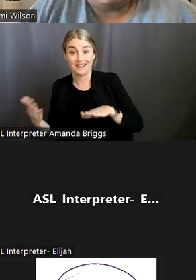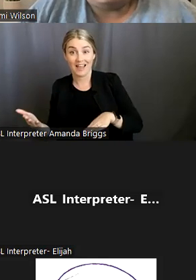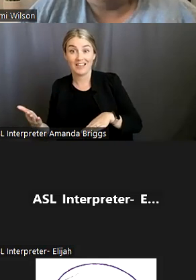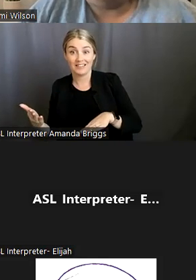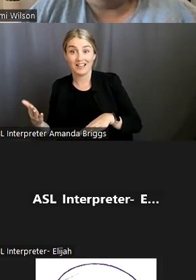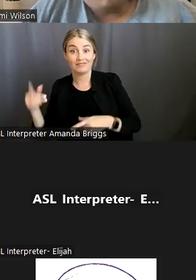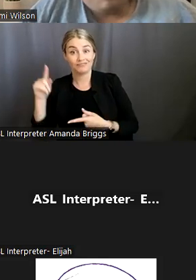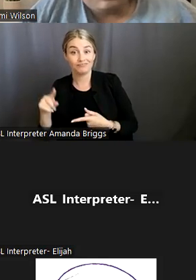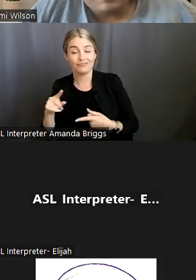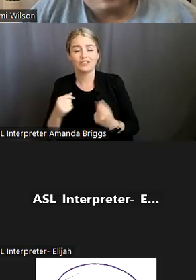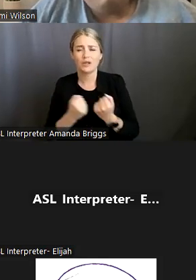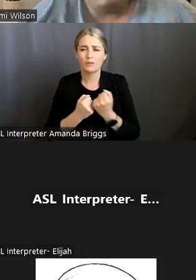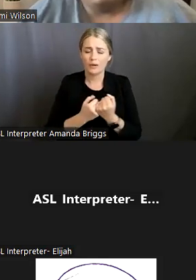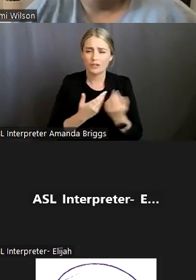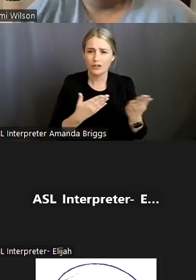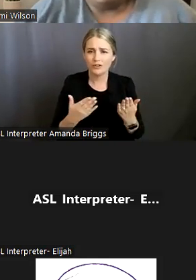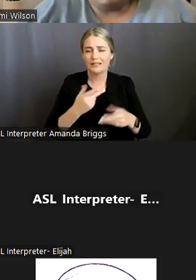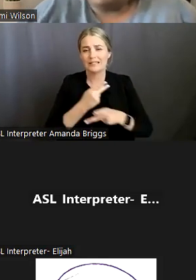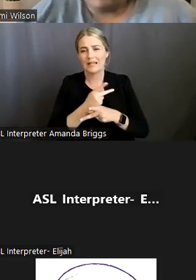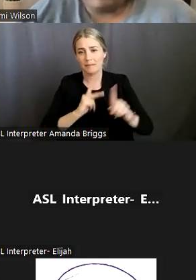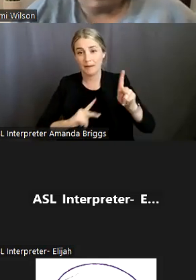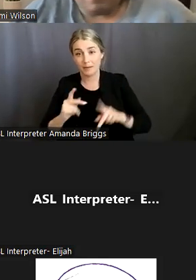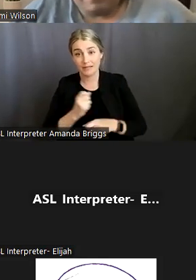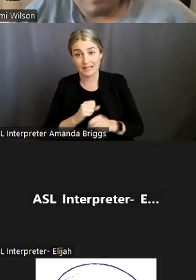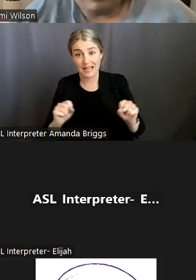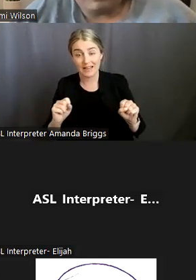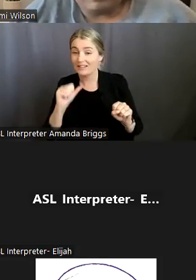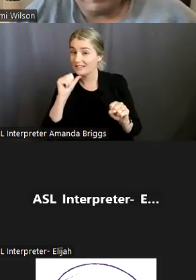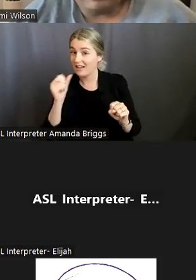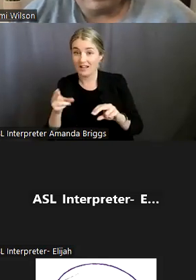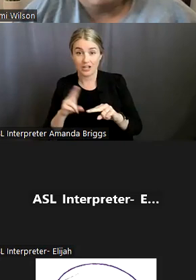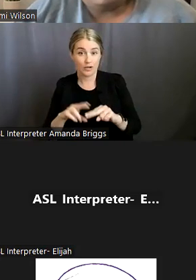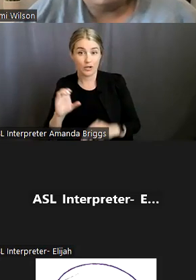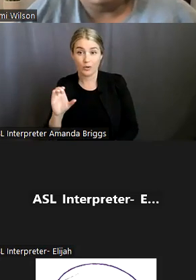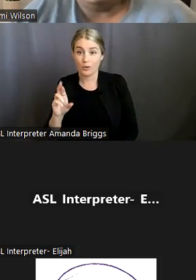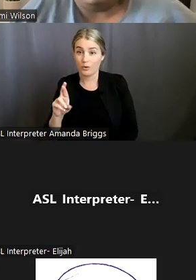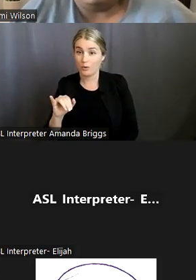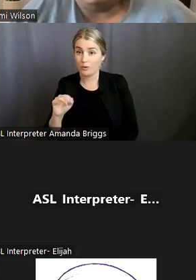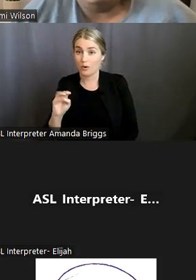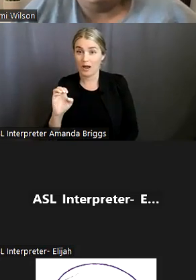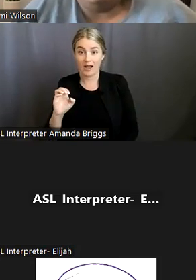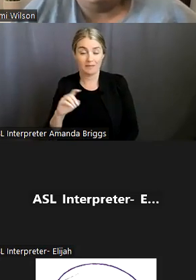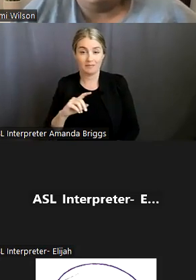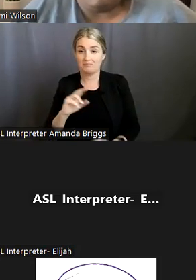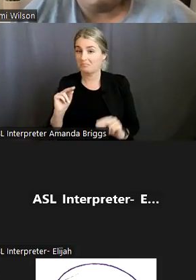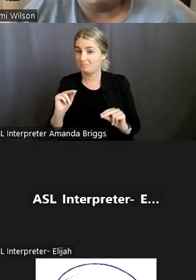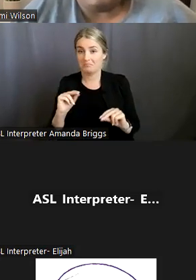services, keeps people safe, does not increase crime in the surrounding areas where these